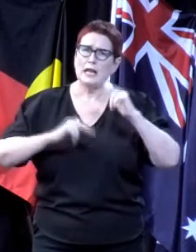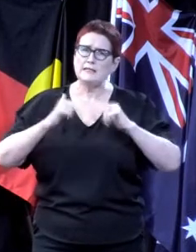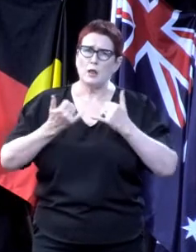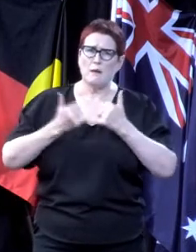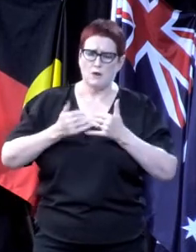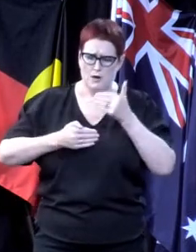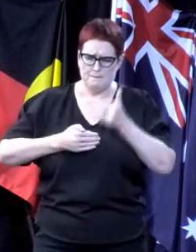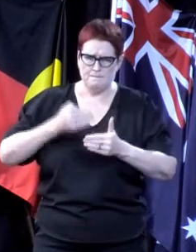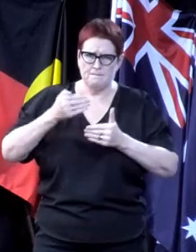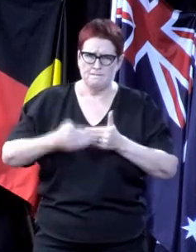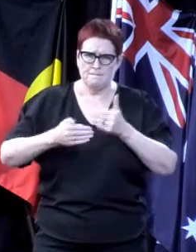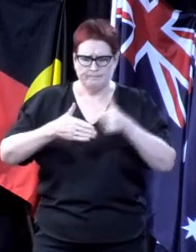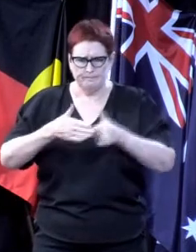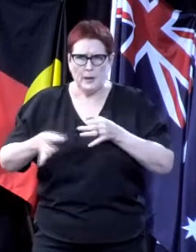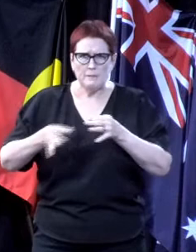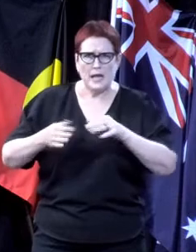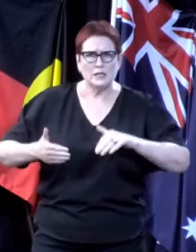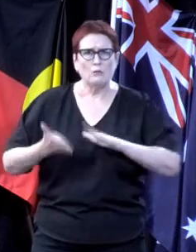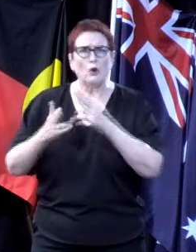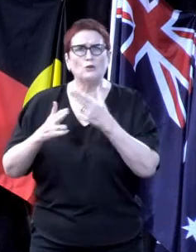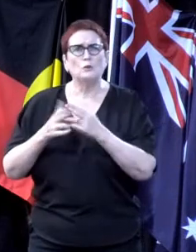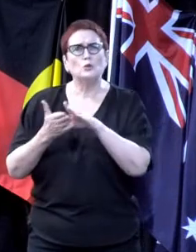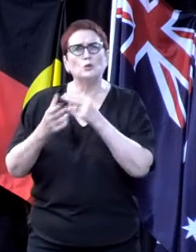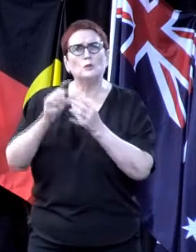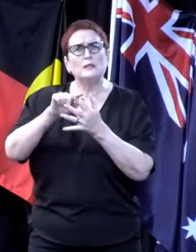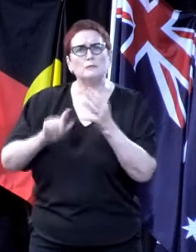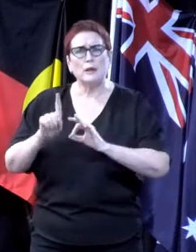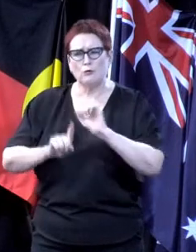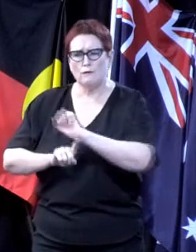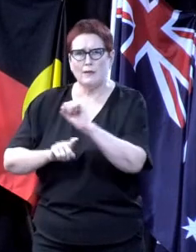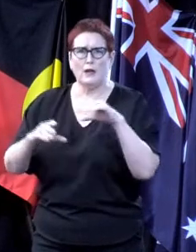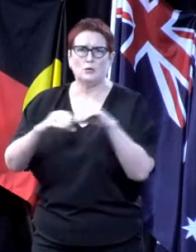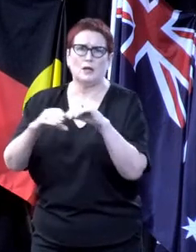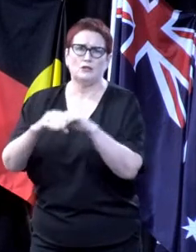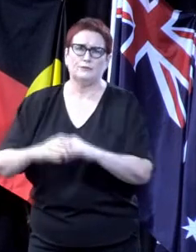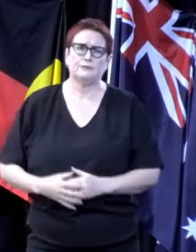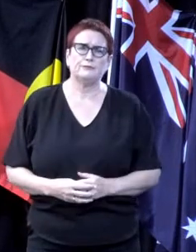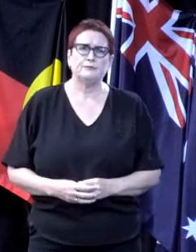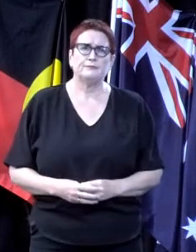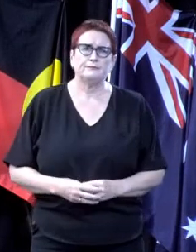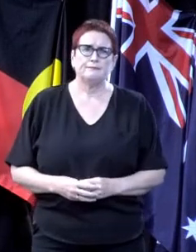to improving outcomes for students with disability. This approach is outlined in the Every Student